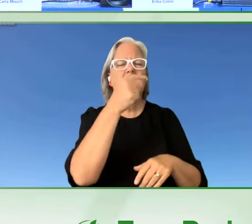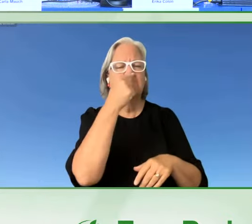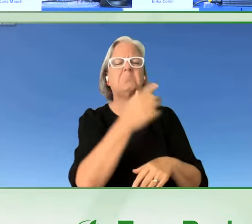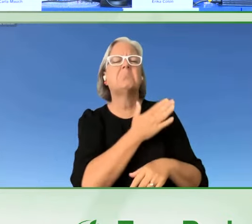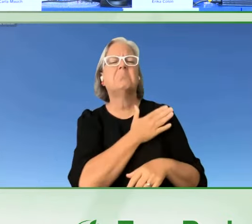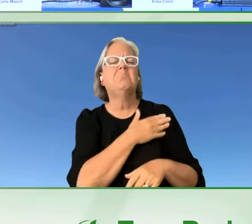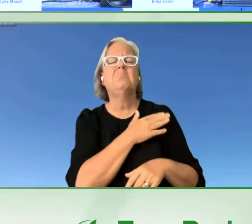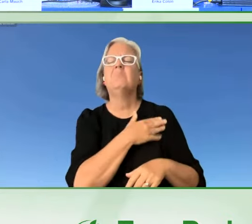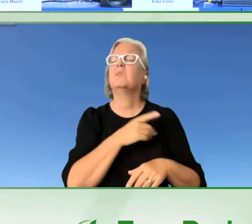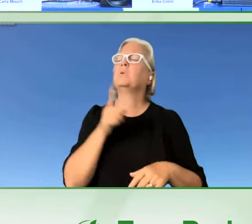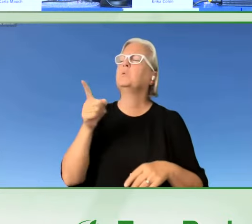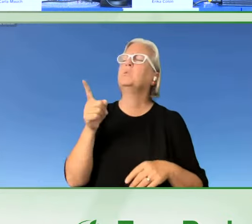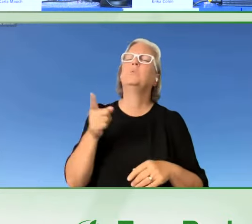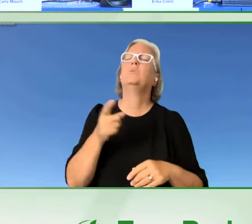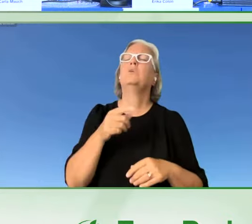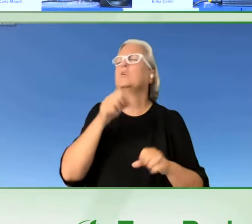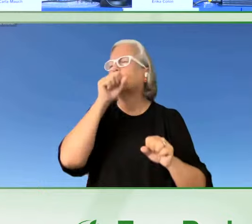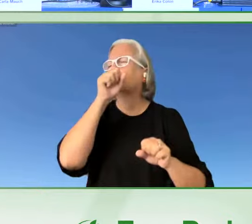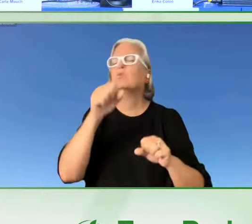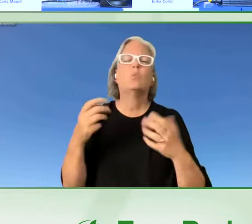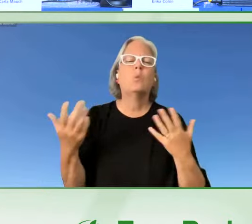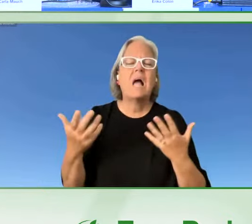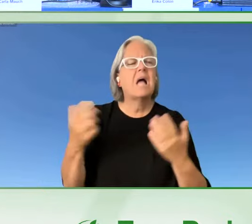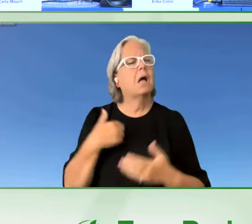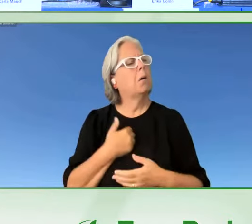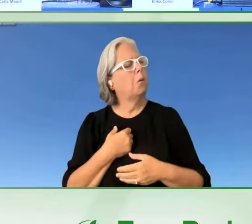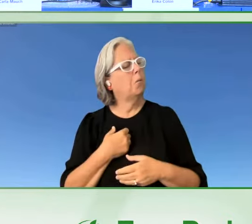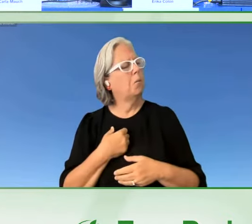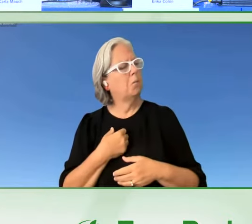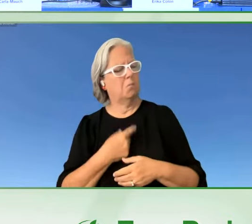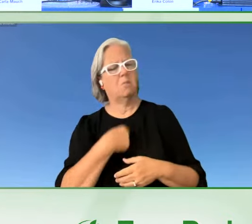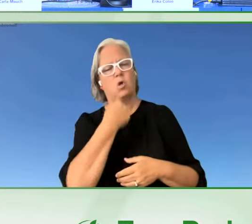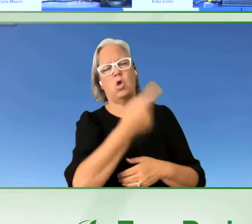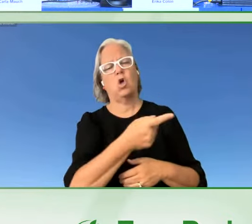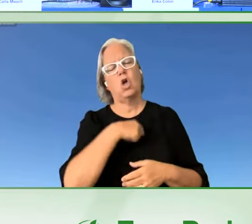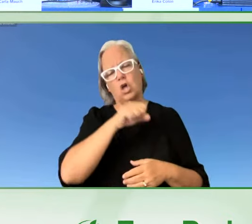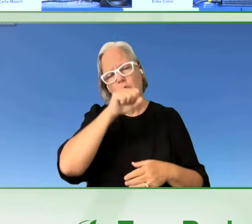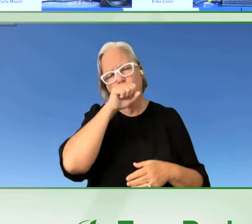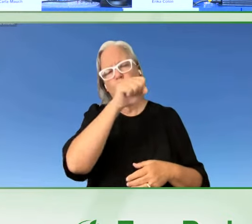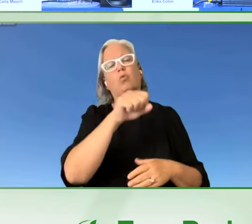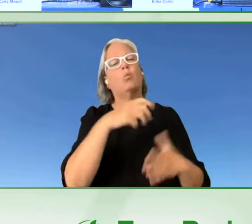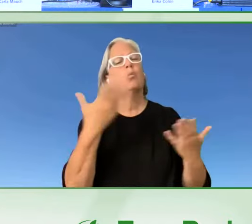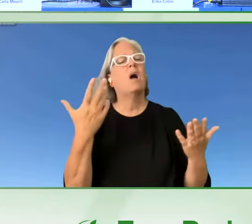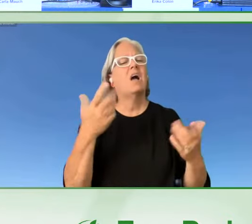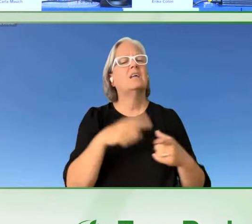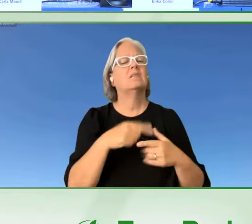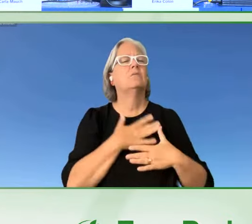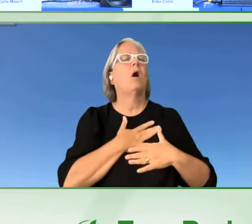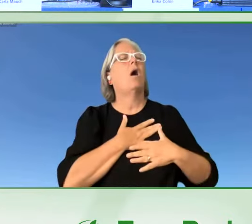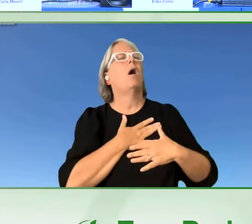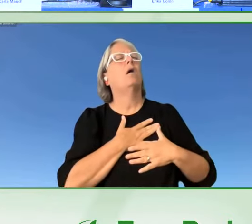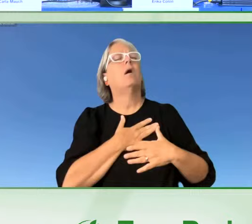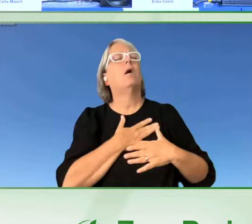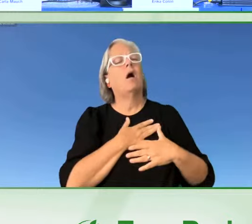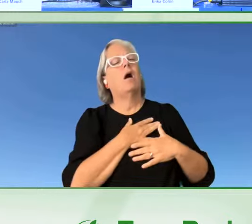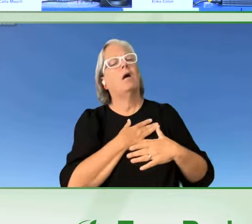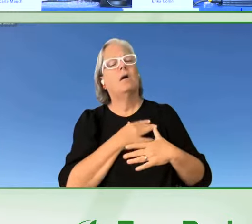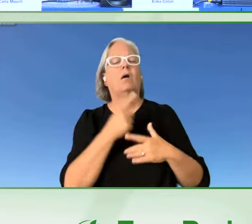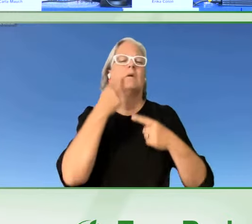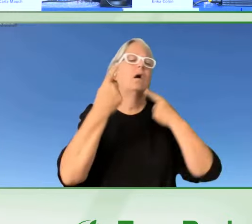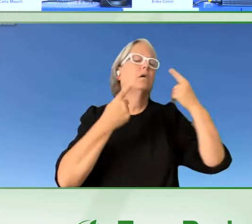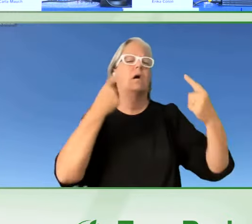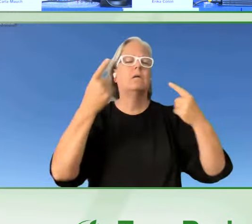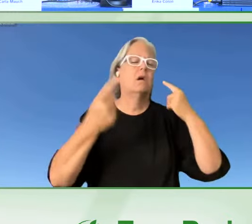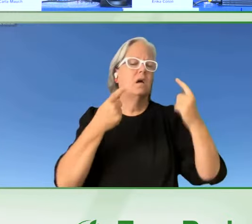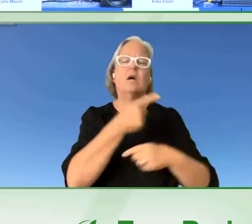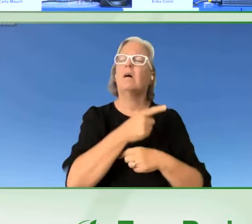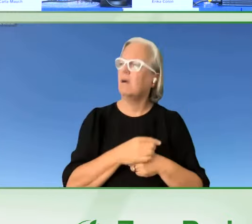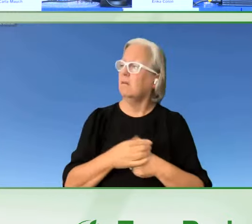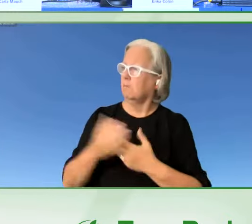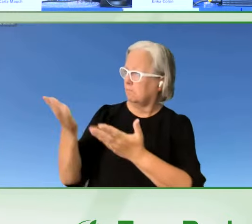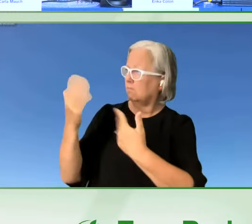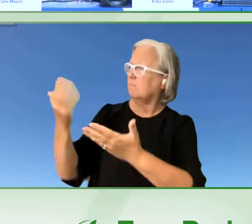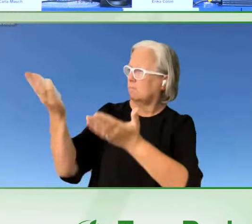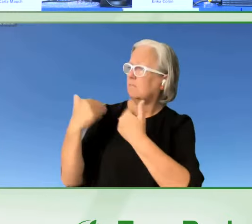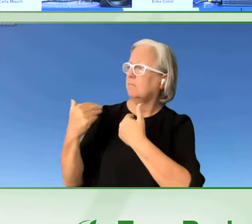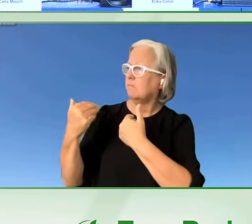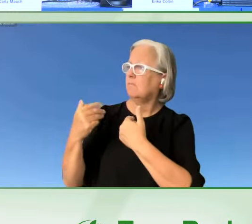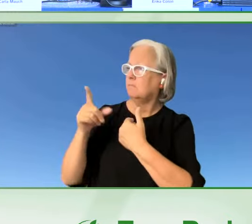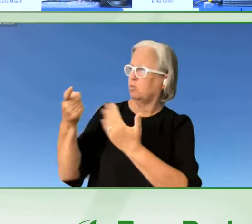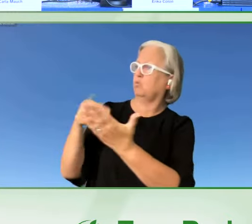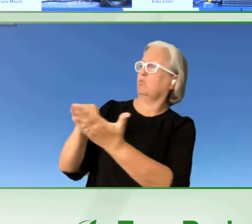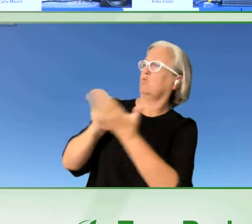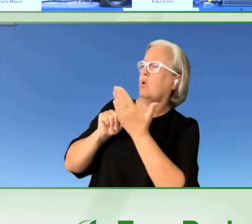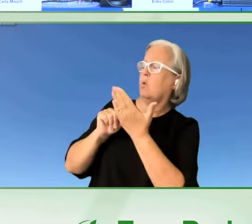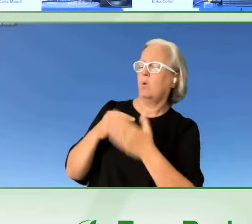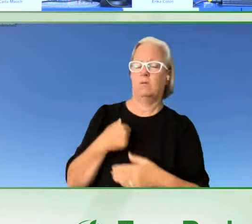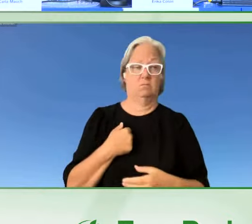A few years ago, my company, by accident, started performing at elementary schools through